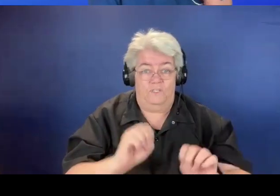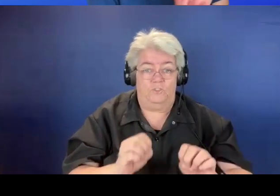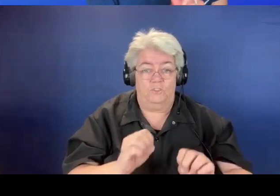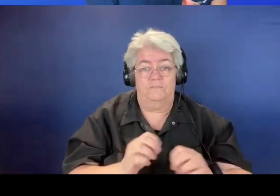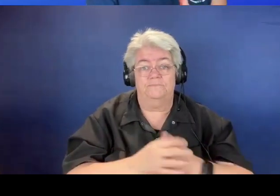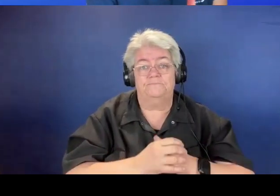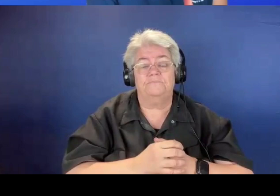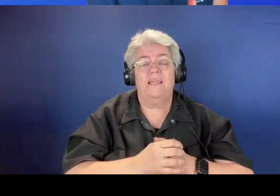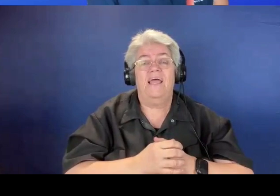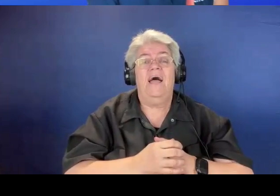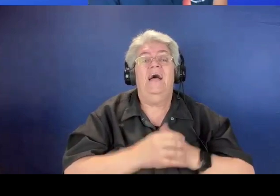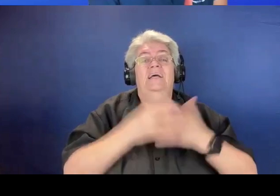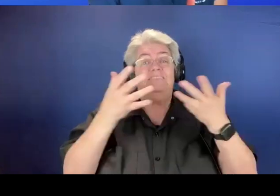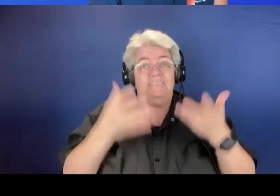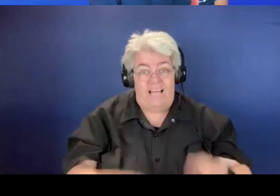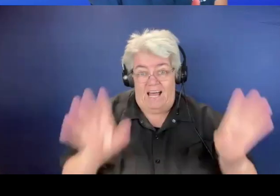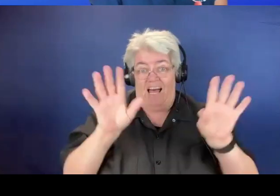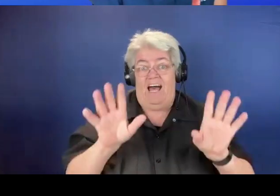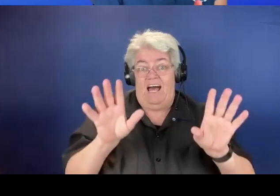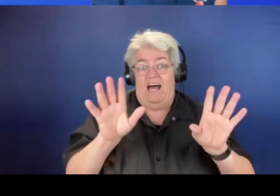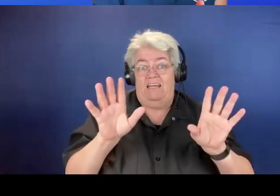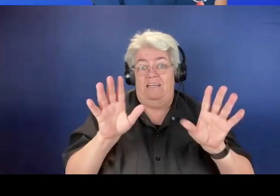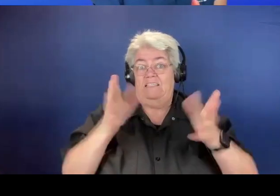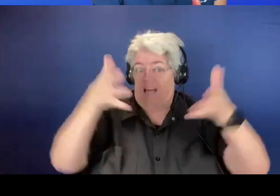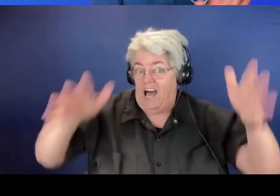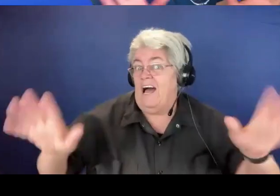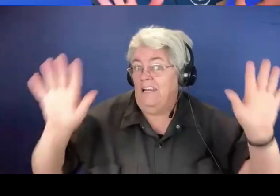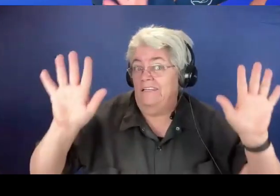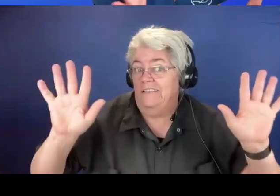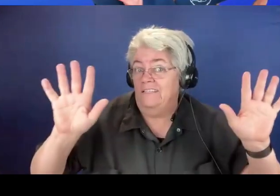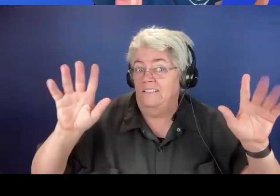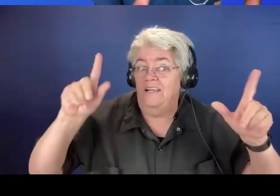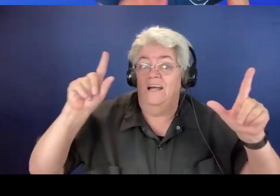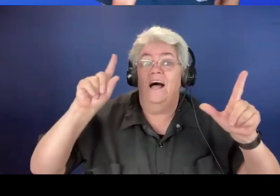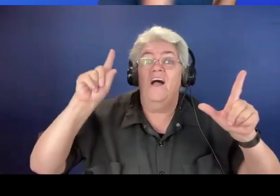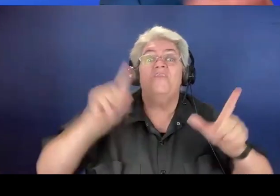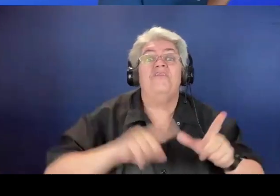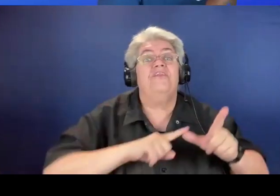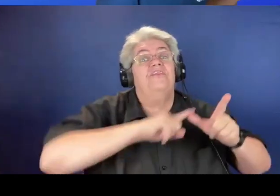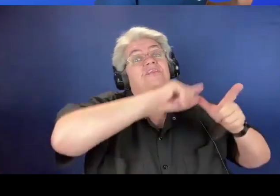And after you've completed the evaluation, after you've done that, then